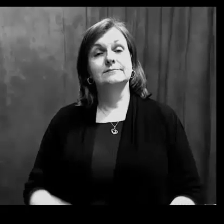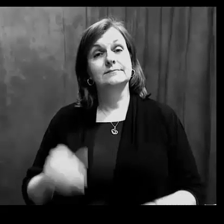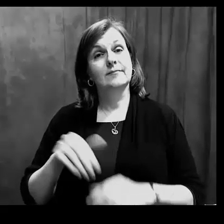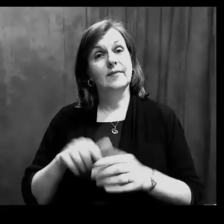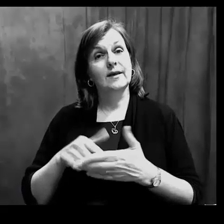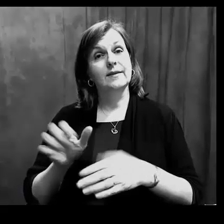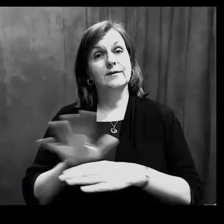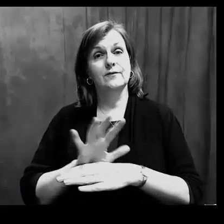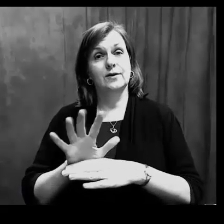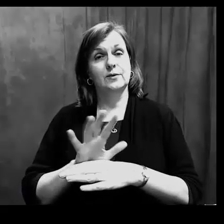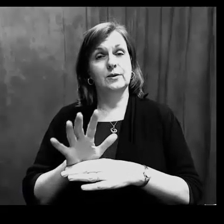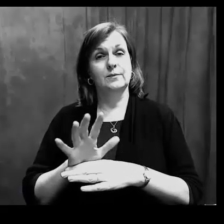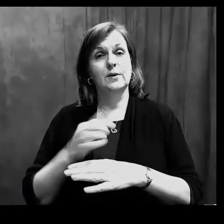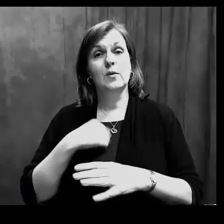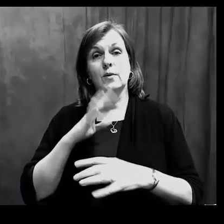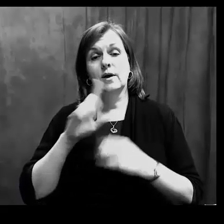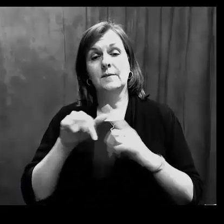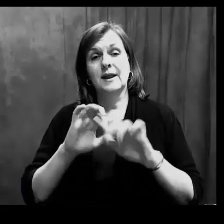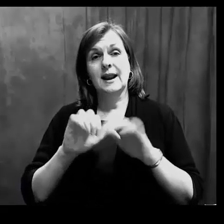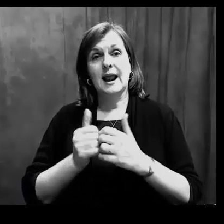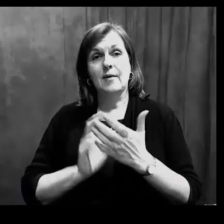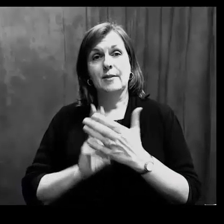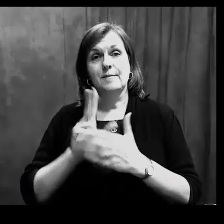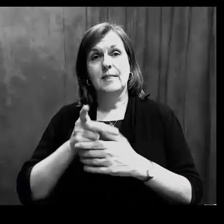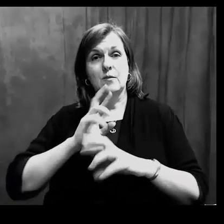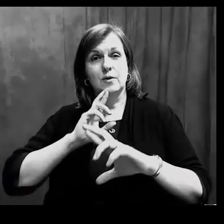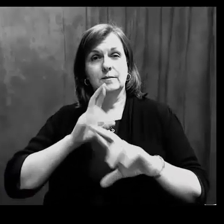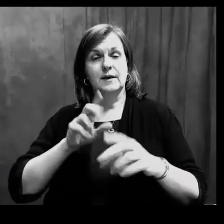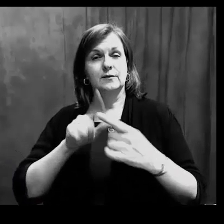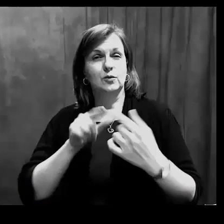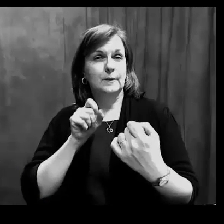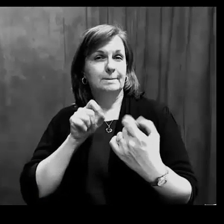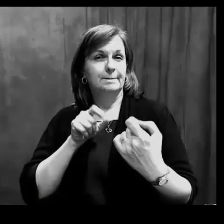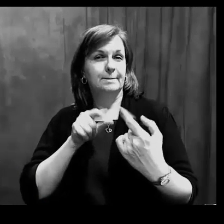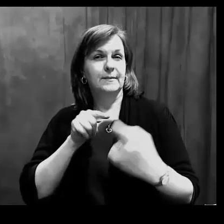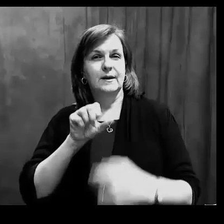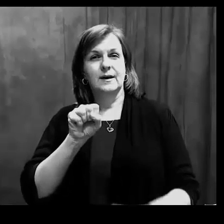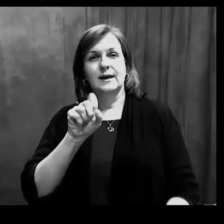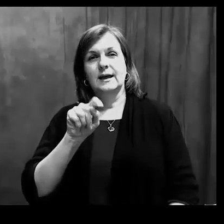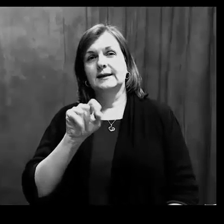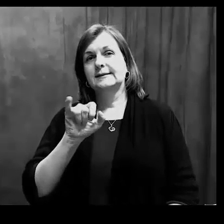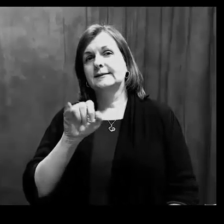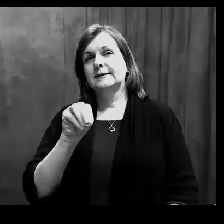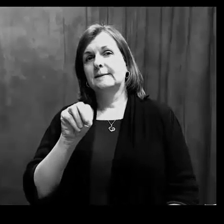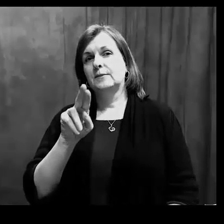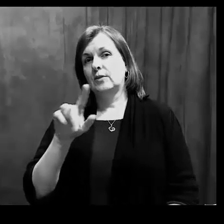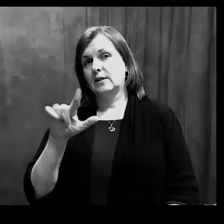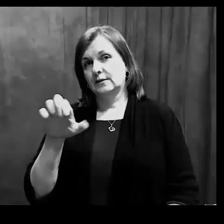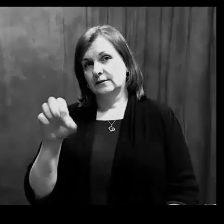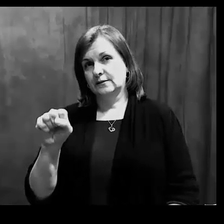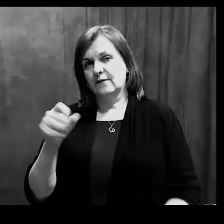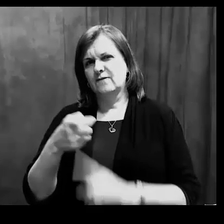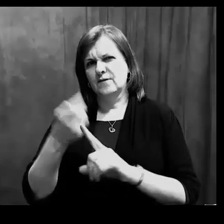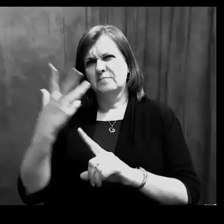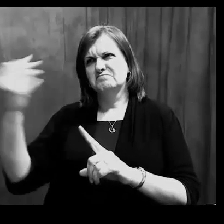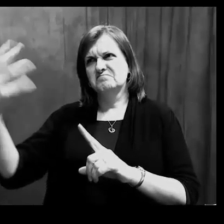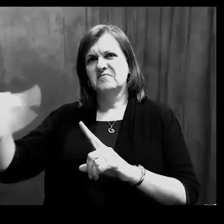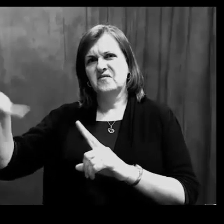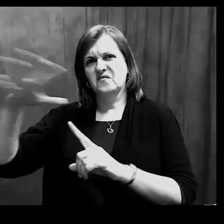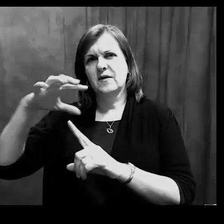In this session we want to discuss how a plant actually responds to a stimulus from its environment. The general consensus